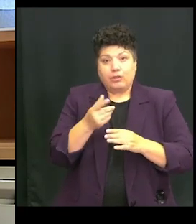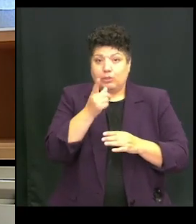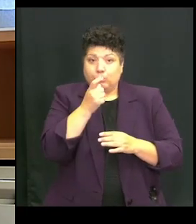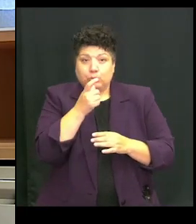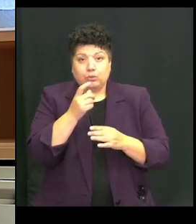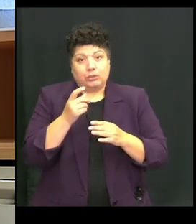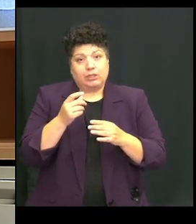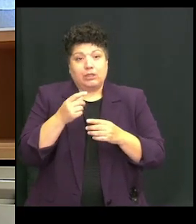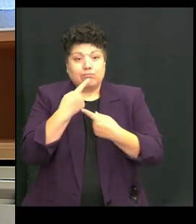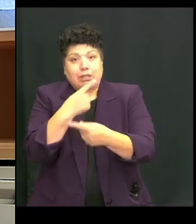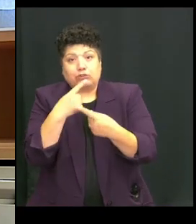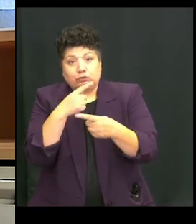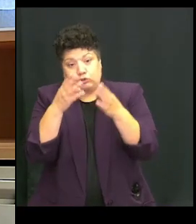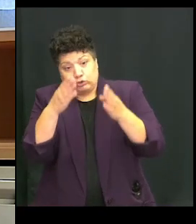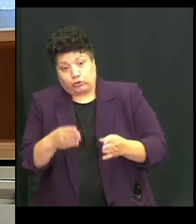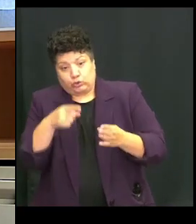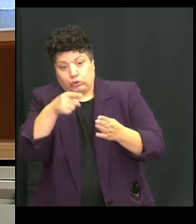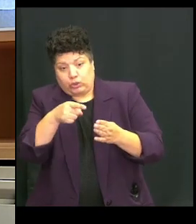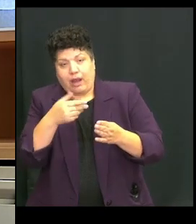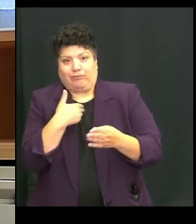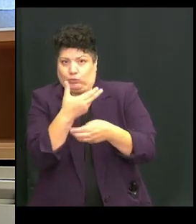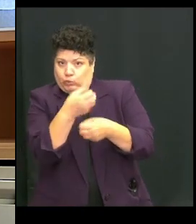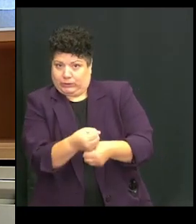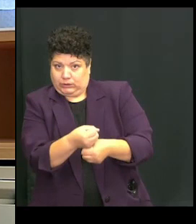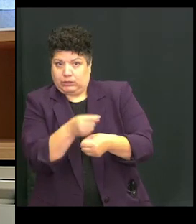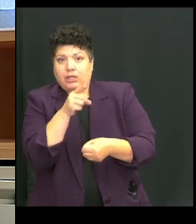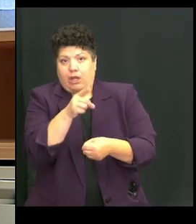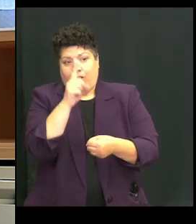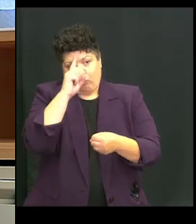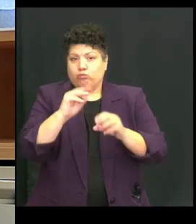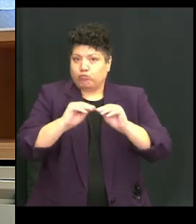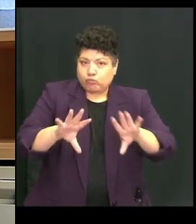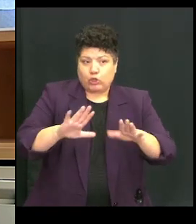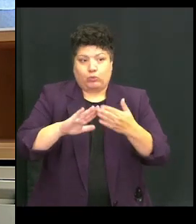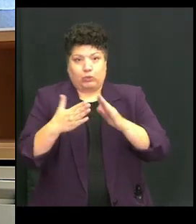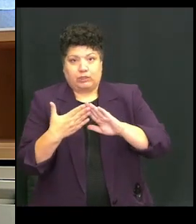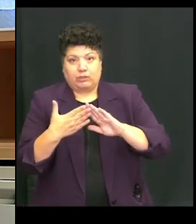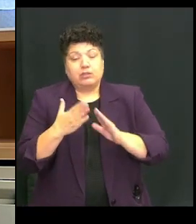We can make arguments in ways that are compatible with people's values.